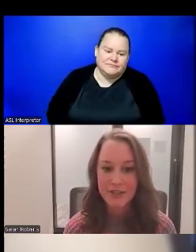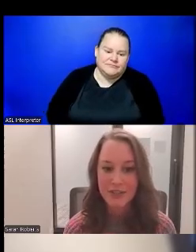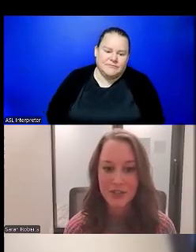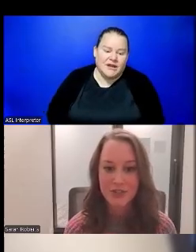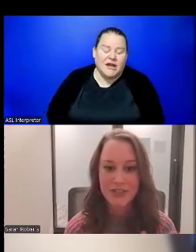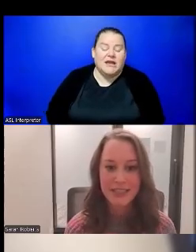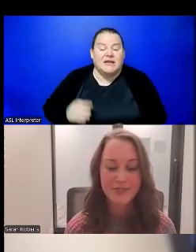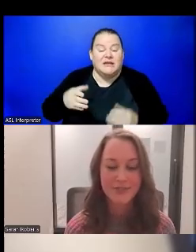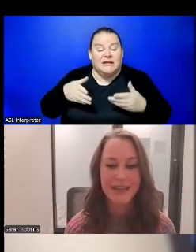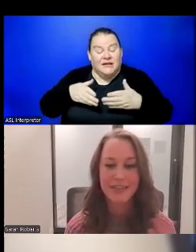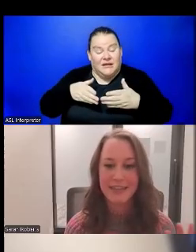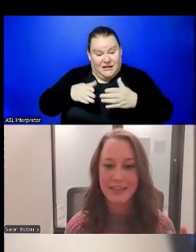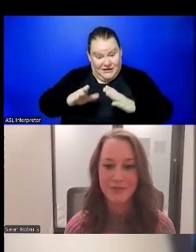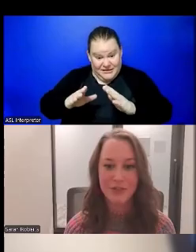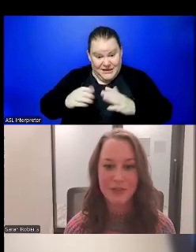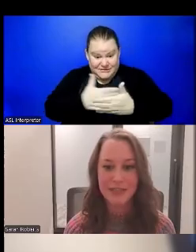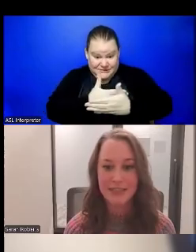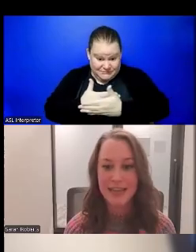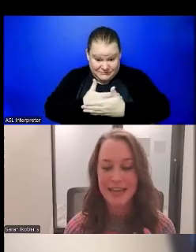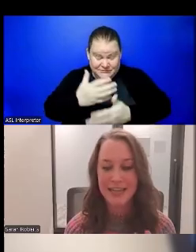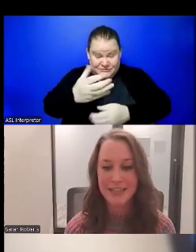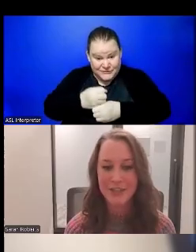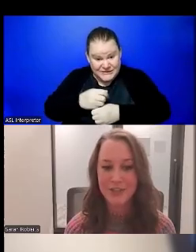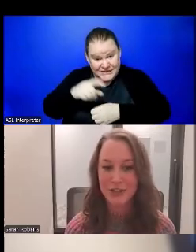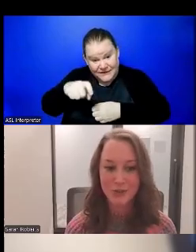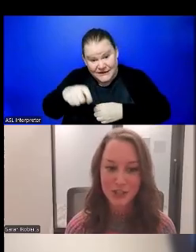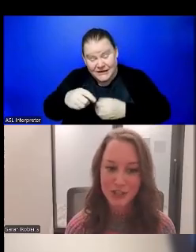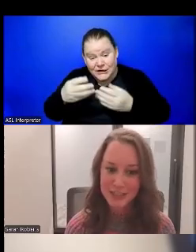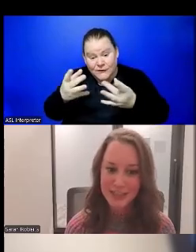infant to receive again the needed fluid and just nutrition